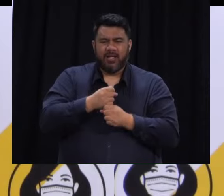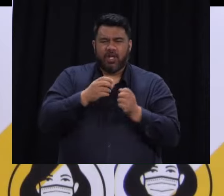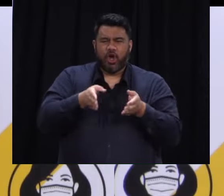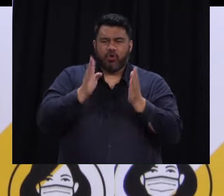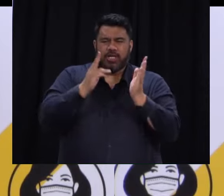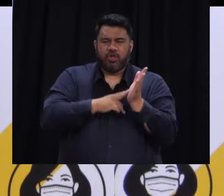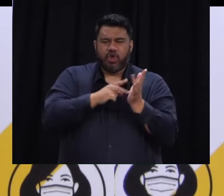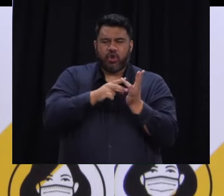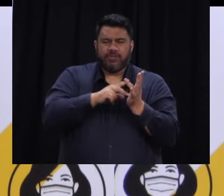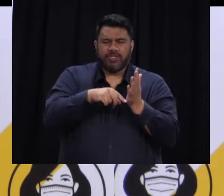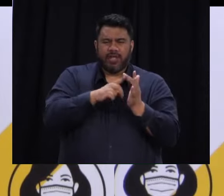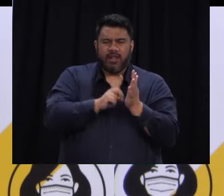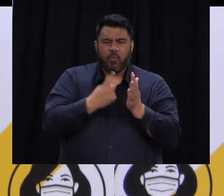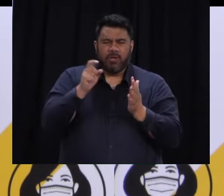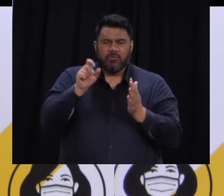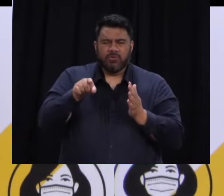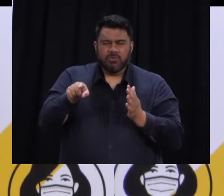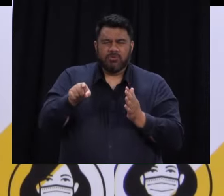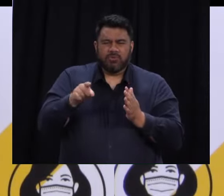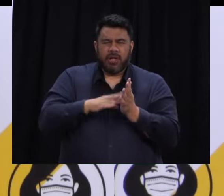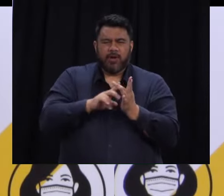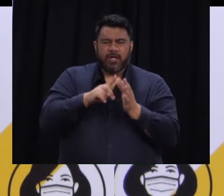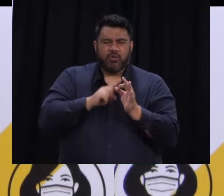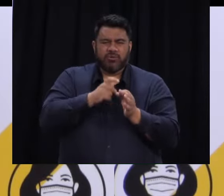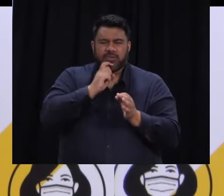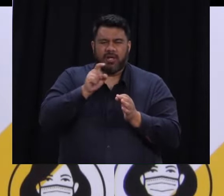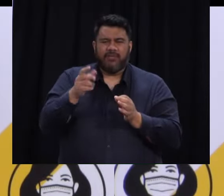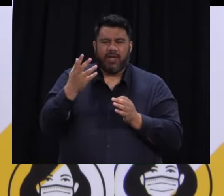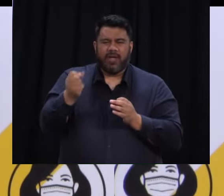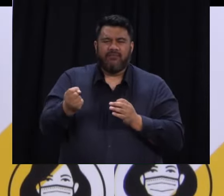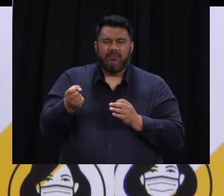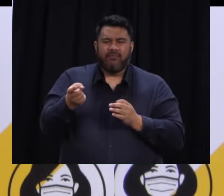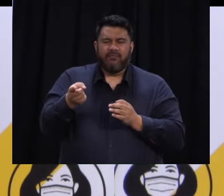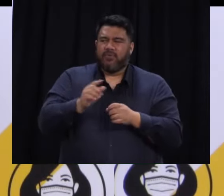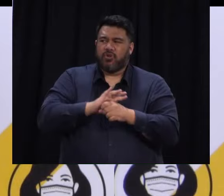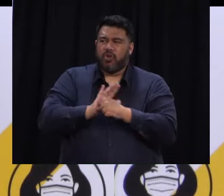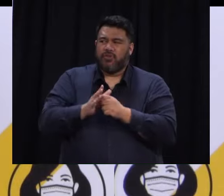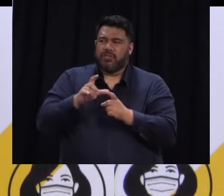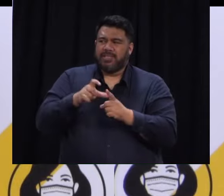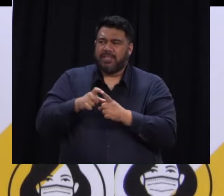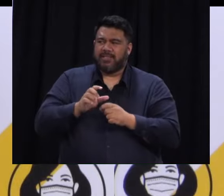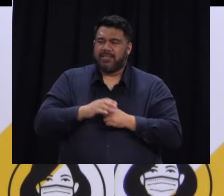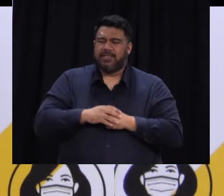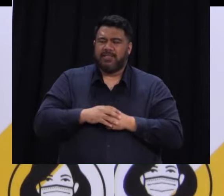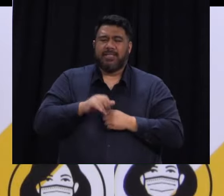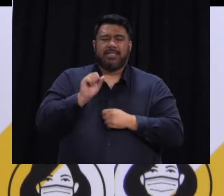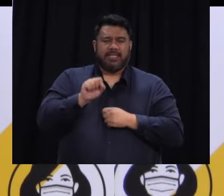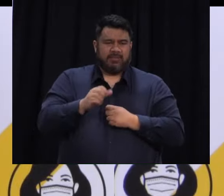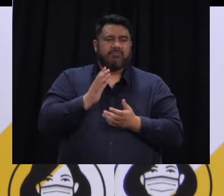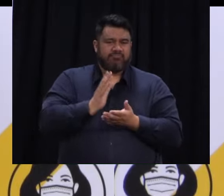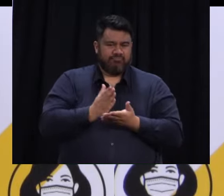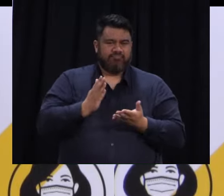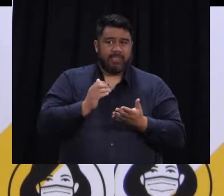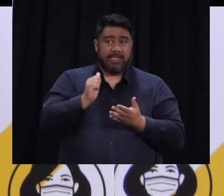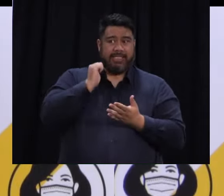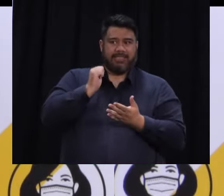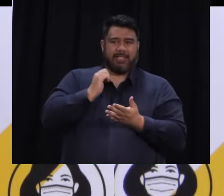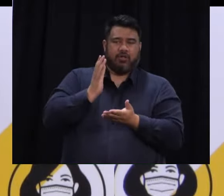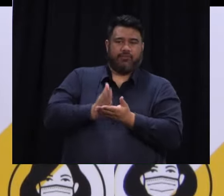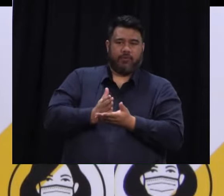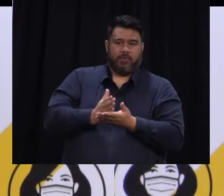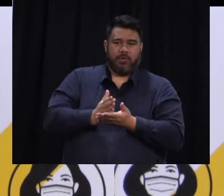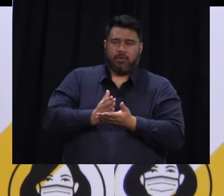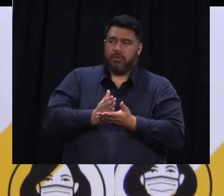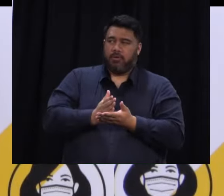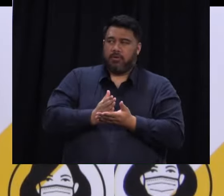case that has been mentioned at